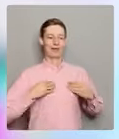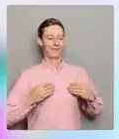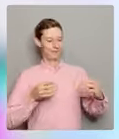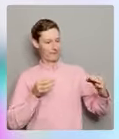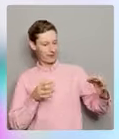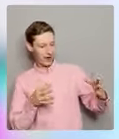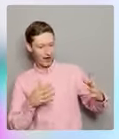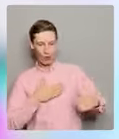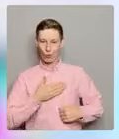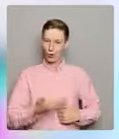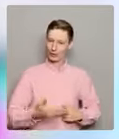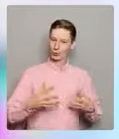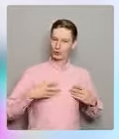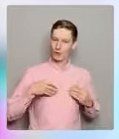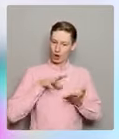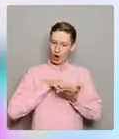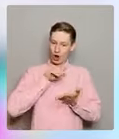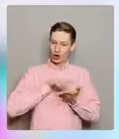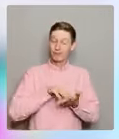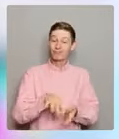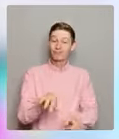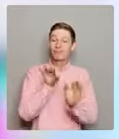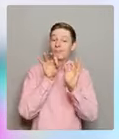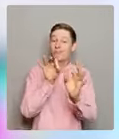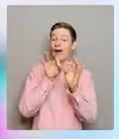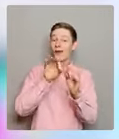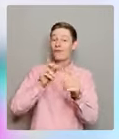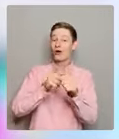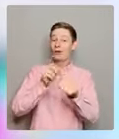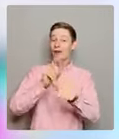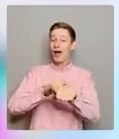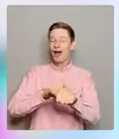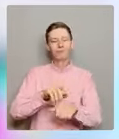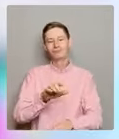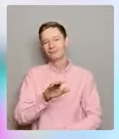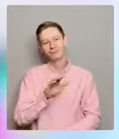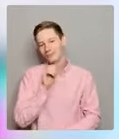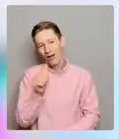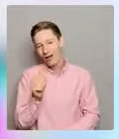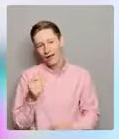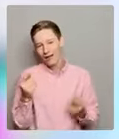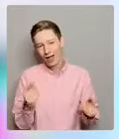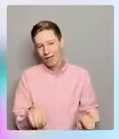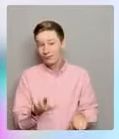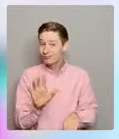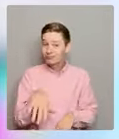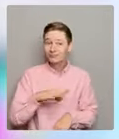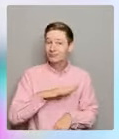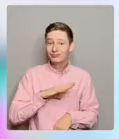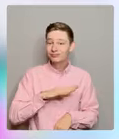You're not gonna get everything right the first time and that's okay. But it's important to continue to ask those hard questions early